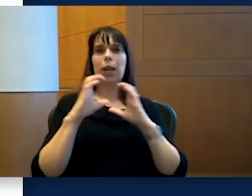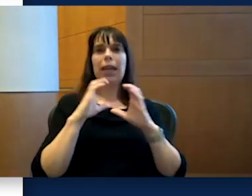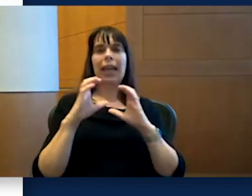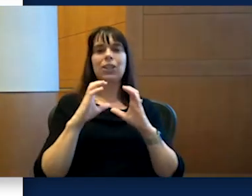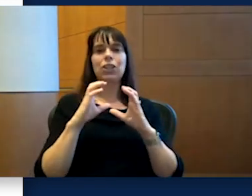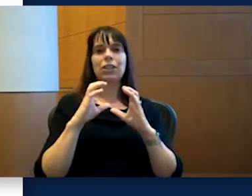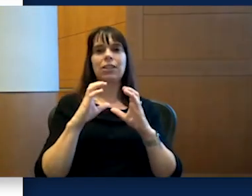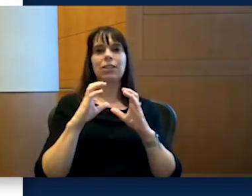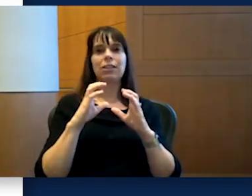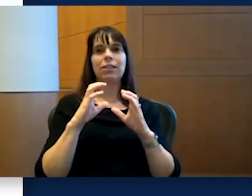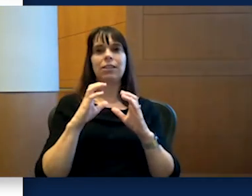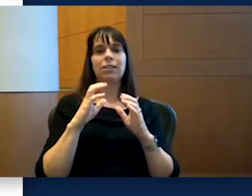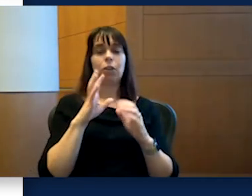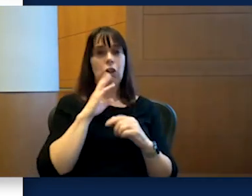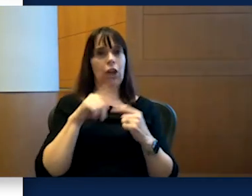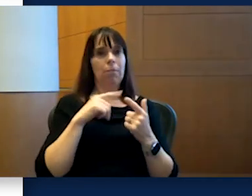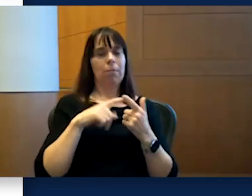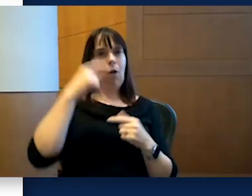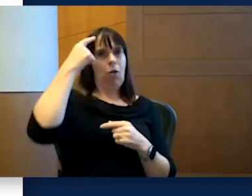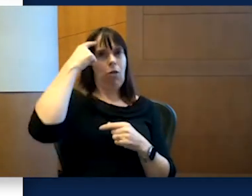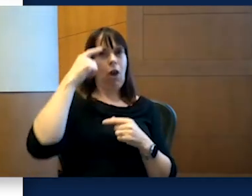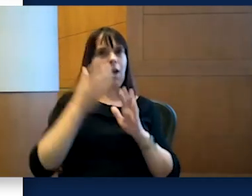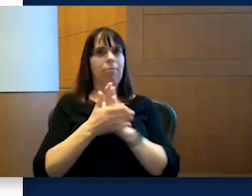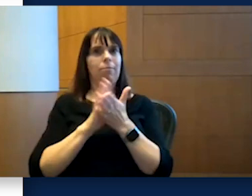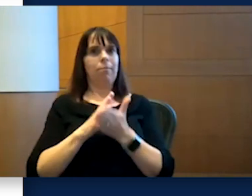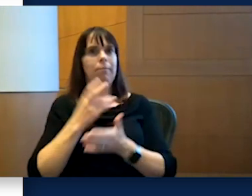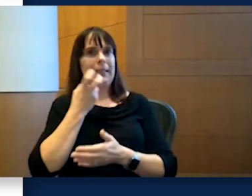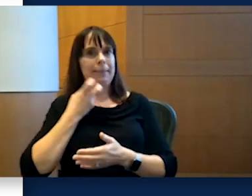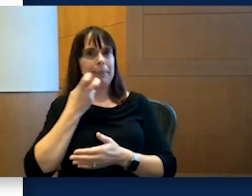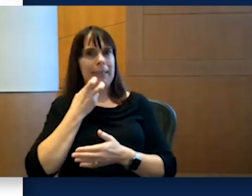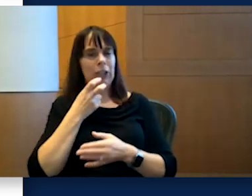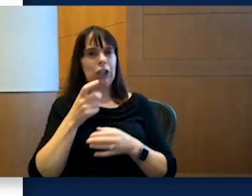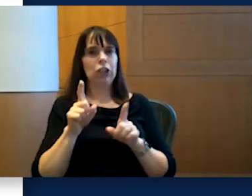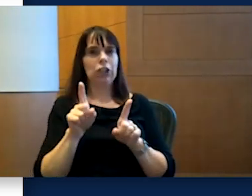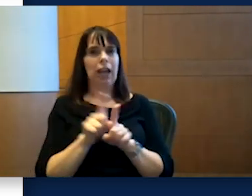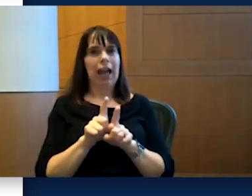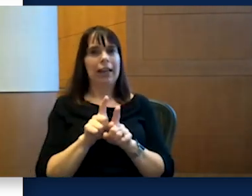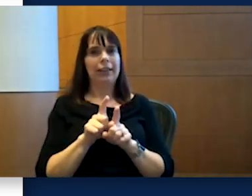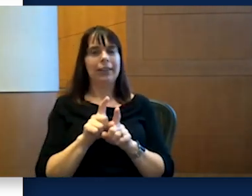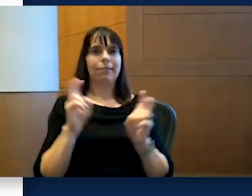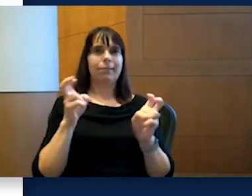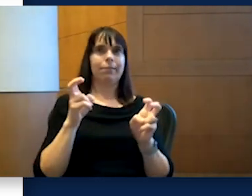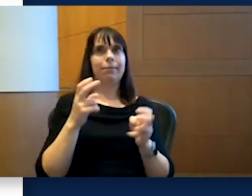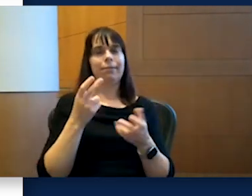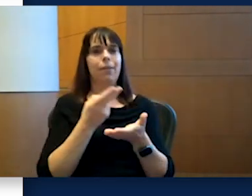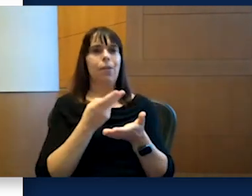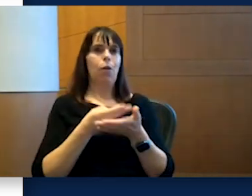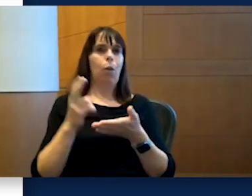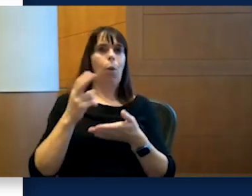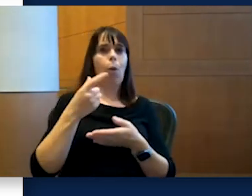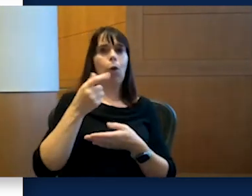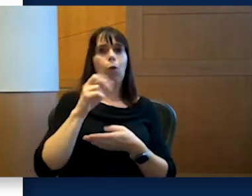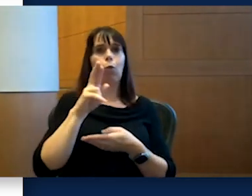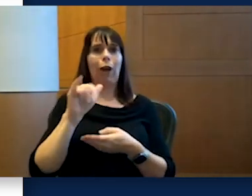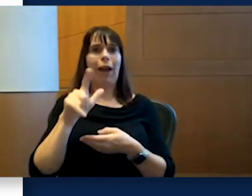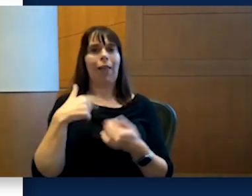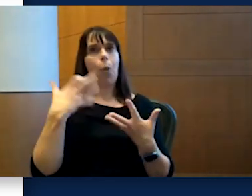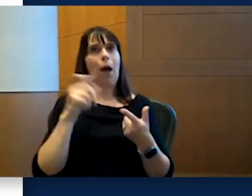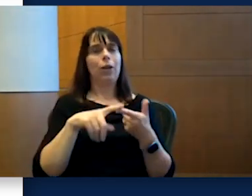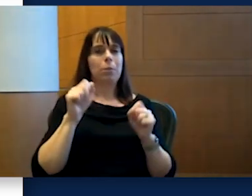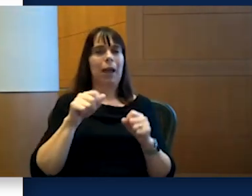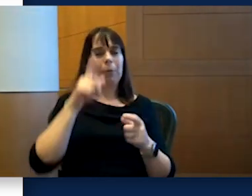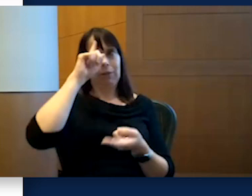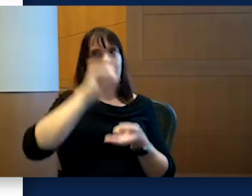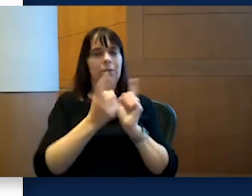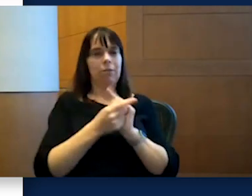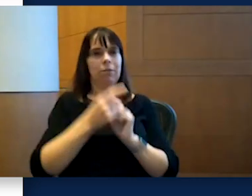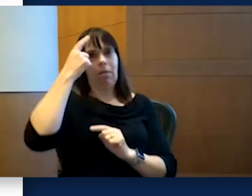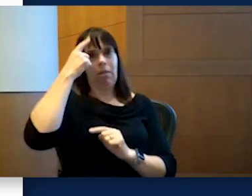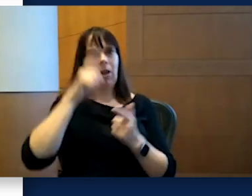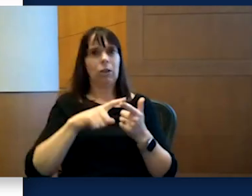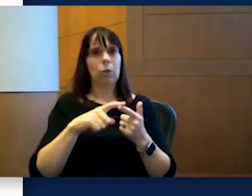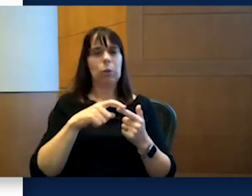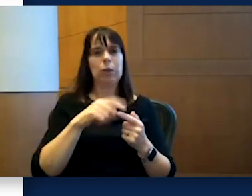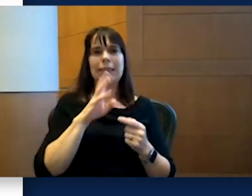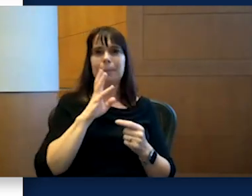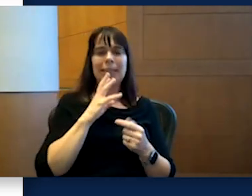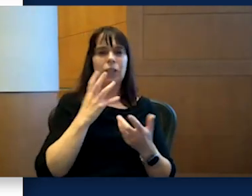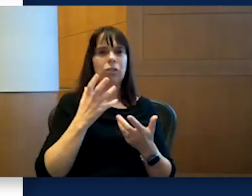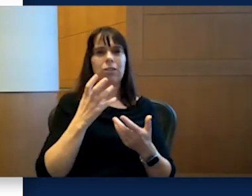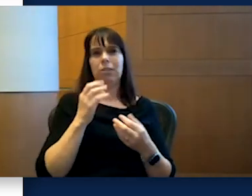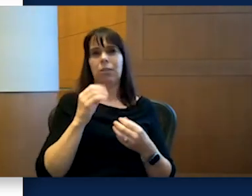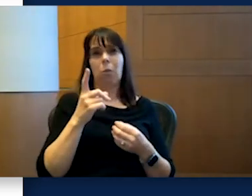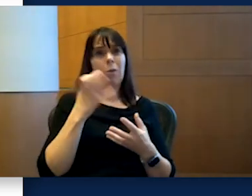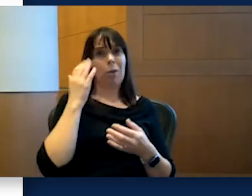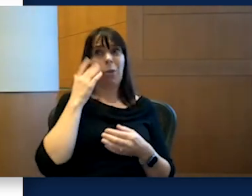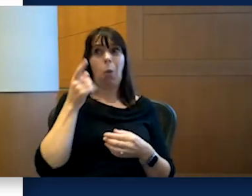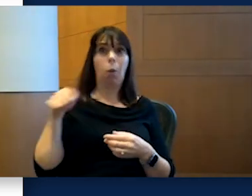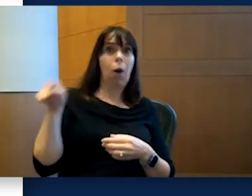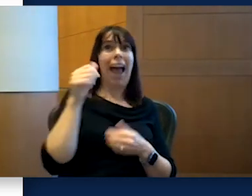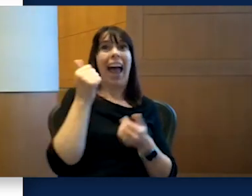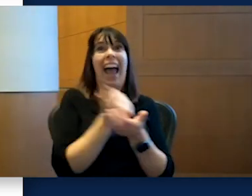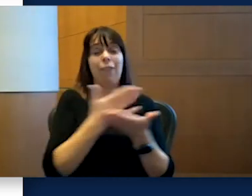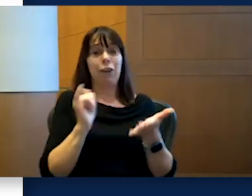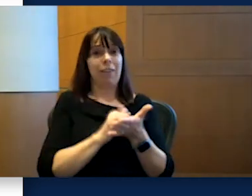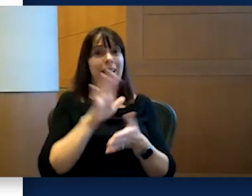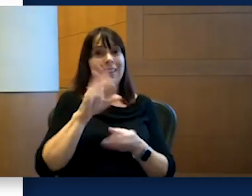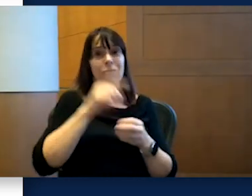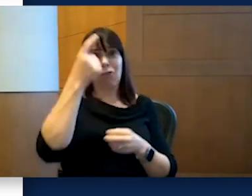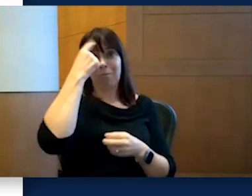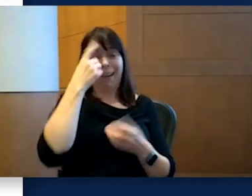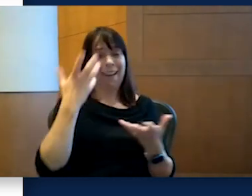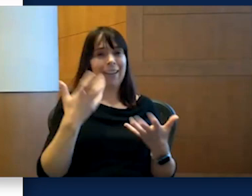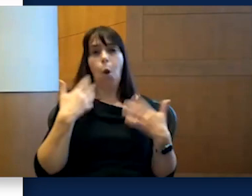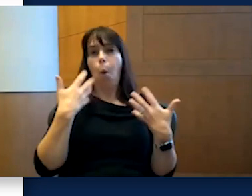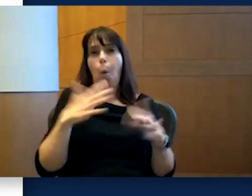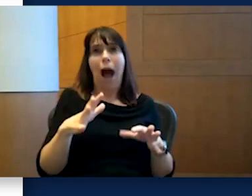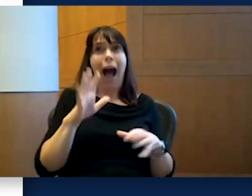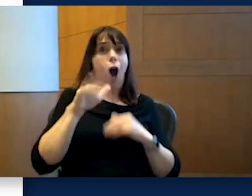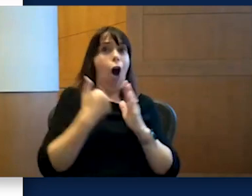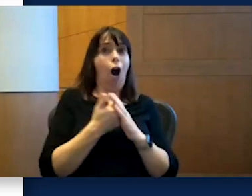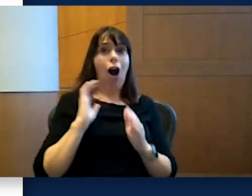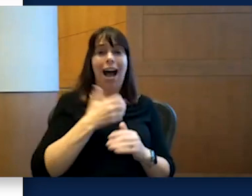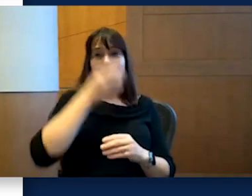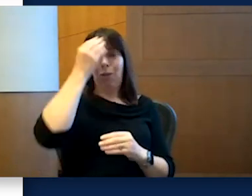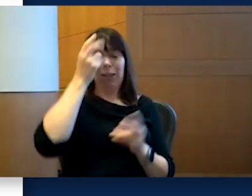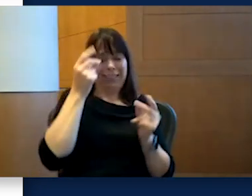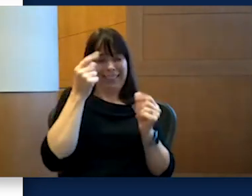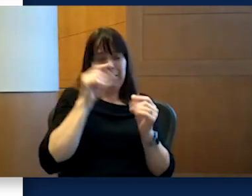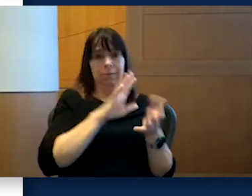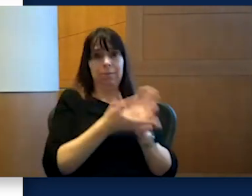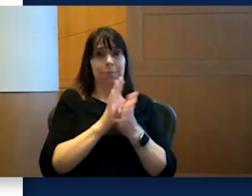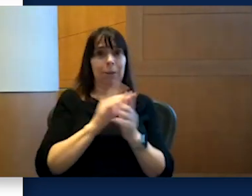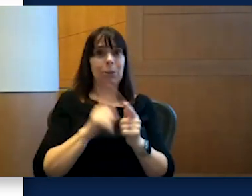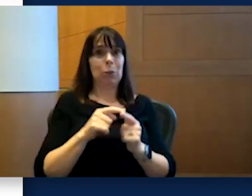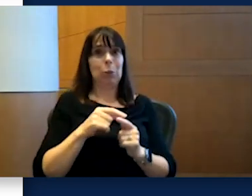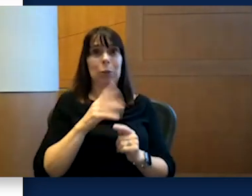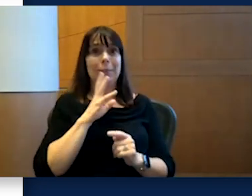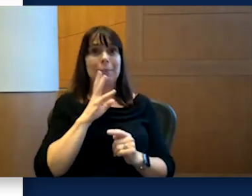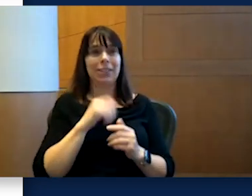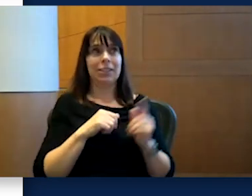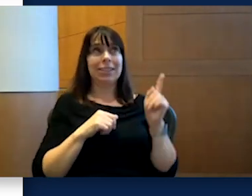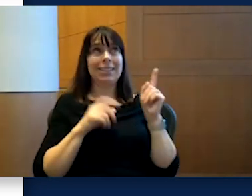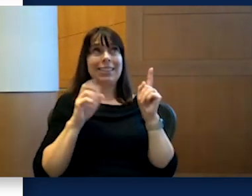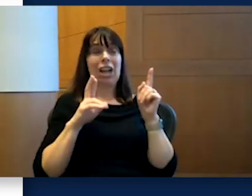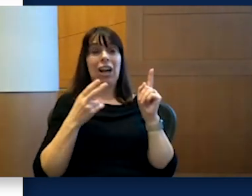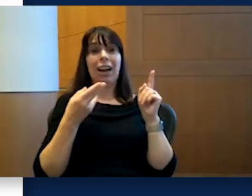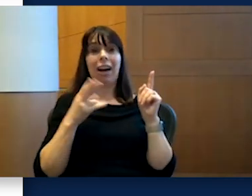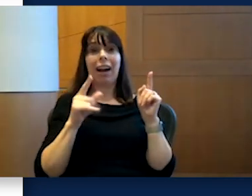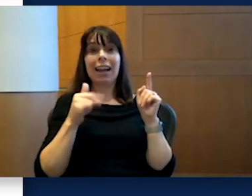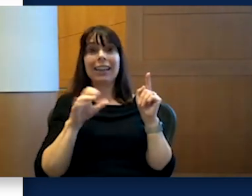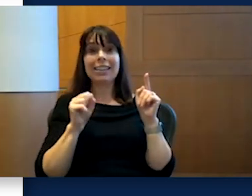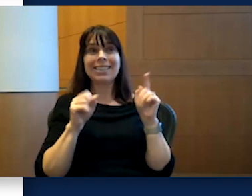But communication, you know, we talk about thought-to-speech as our holy grail. We want to be able to do thought-to-speech communication. Nobody wants to know everything everyone else is thinking. We don't want the thoughts to all instantly go to speech.